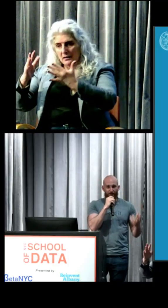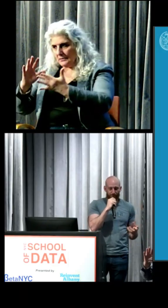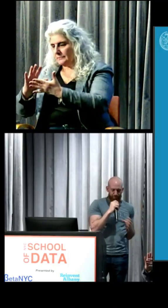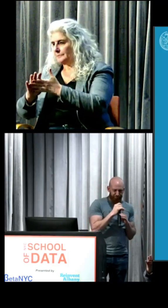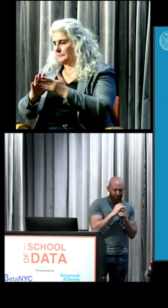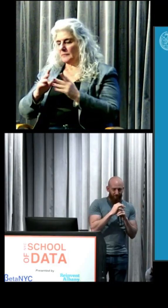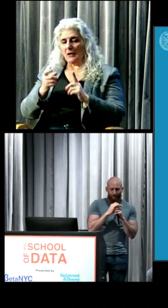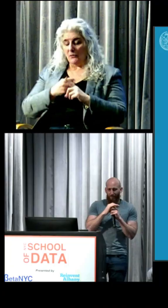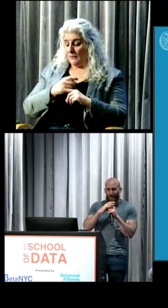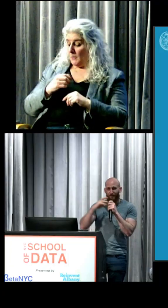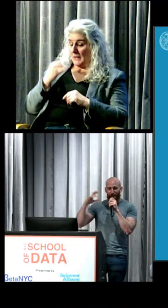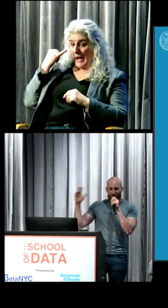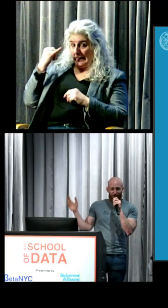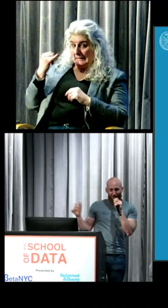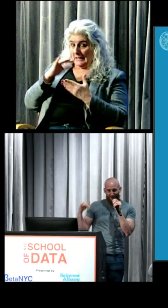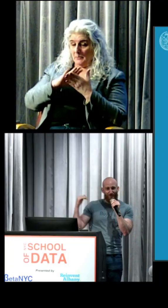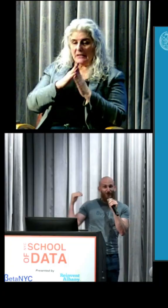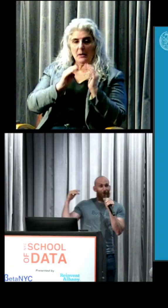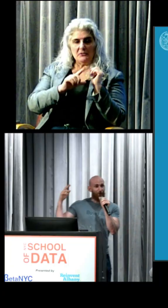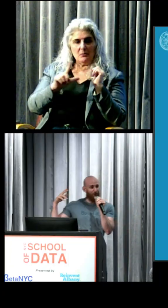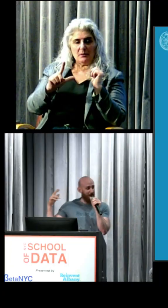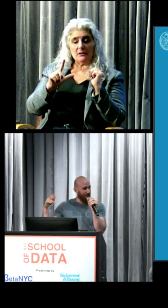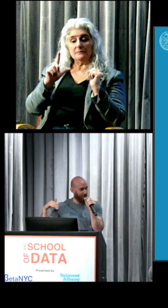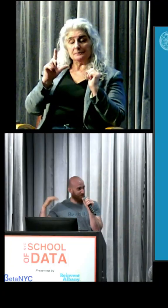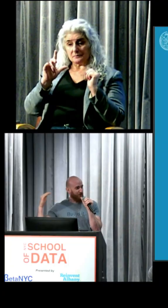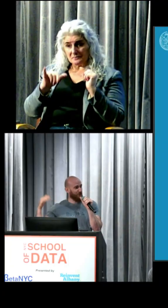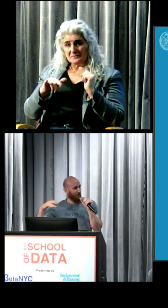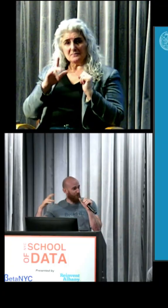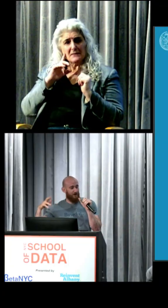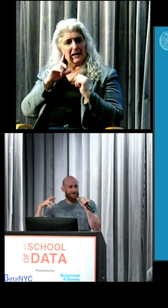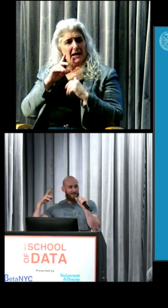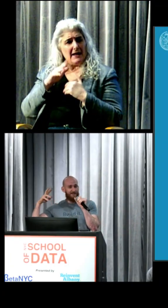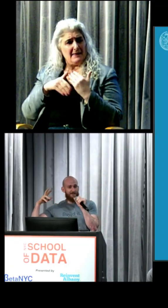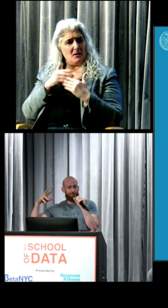clearly designated measures of our city systems.